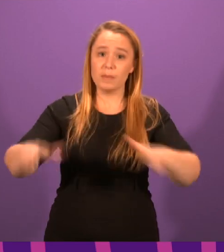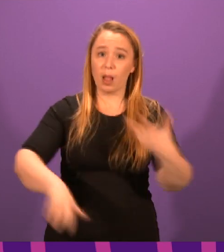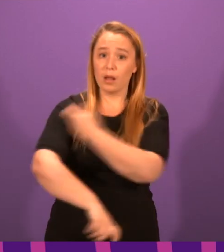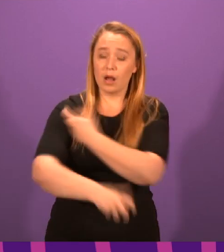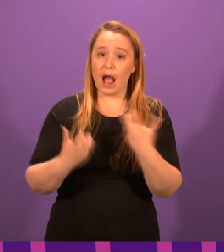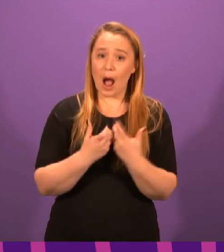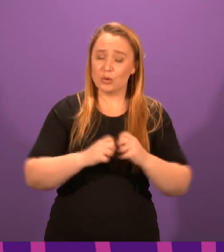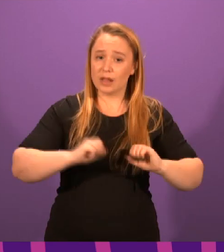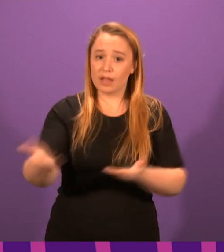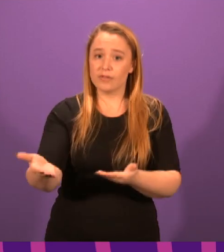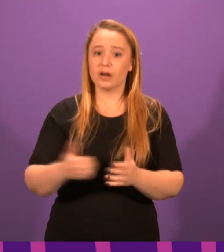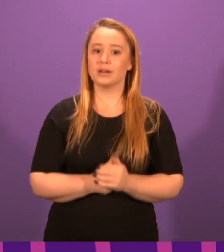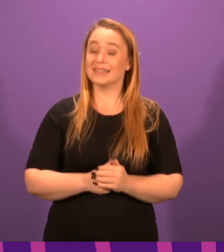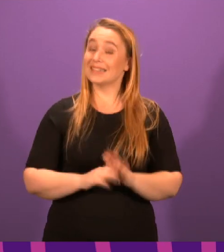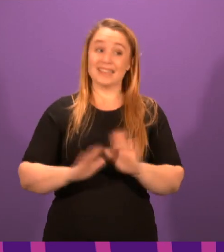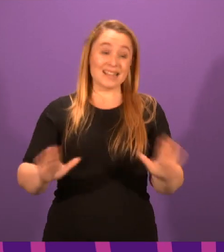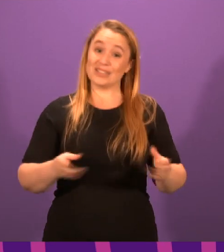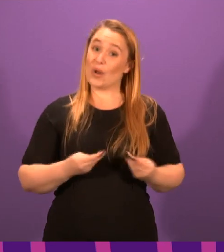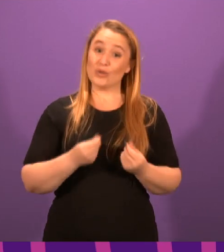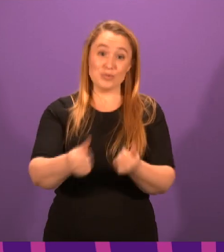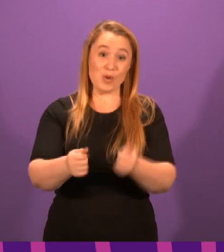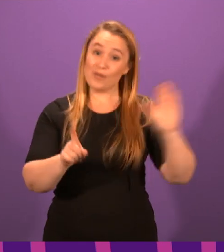It is fair to say that that programme is not going smoothly in every part of Scotland.